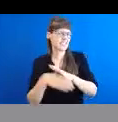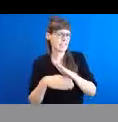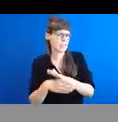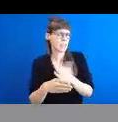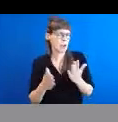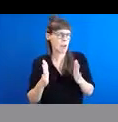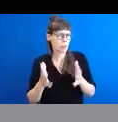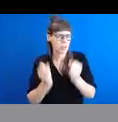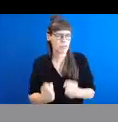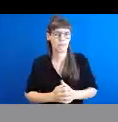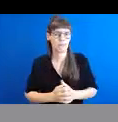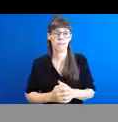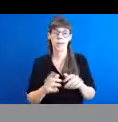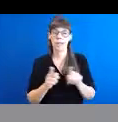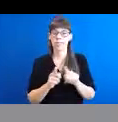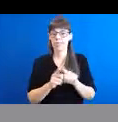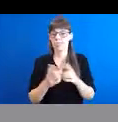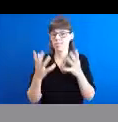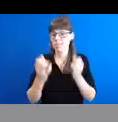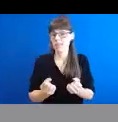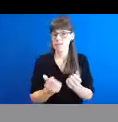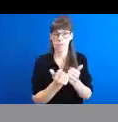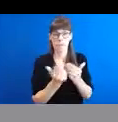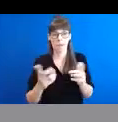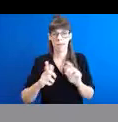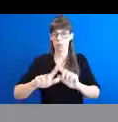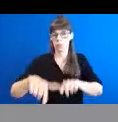accessibility both in terms of information and of service delivery